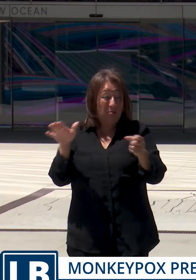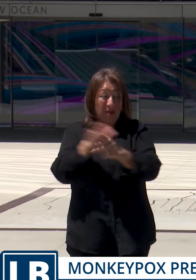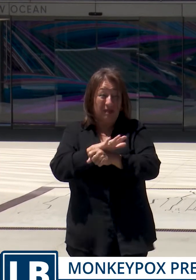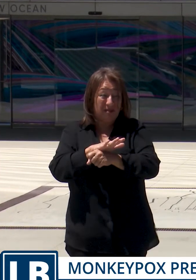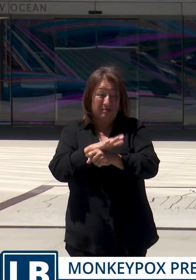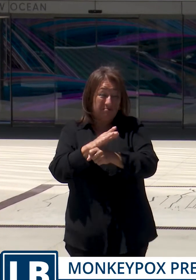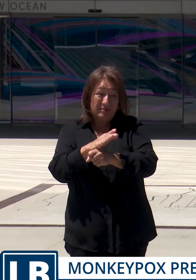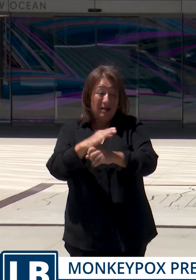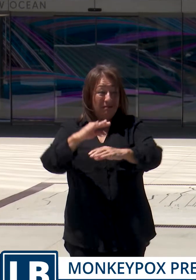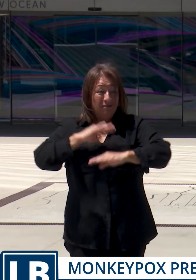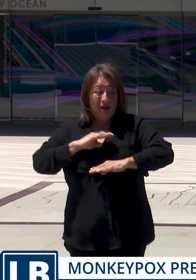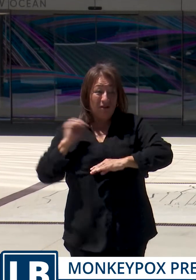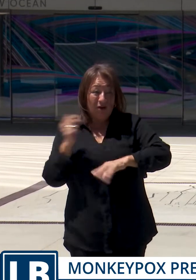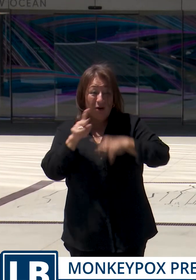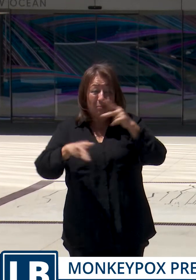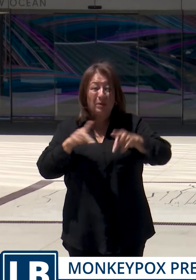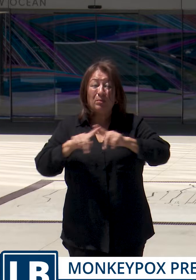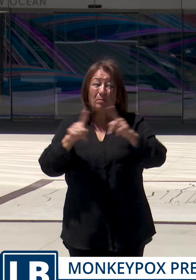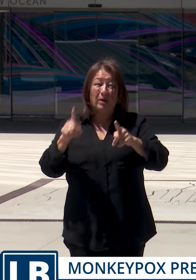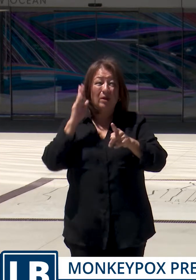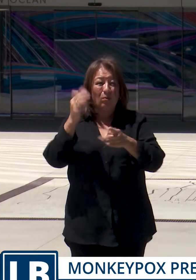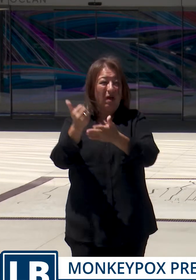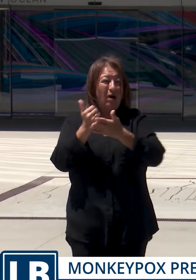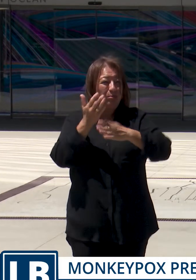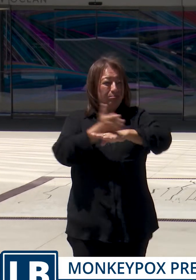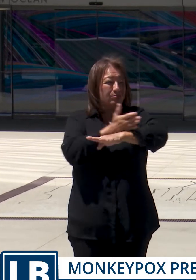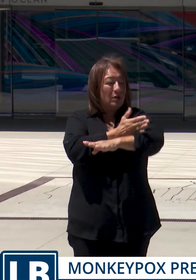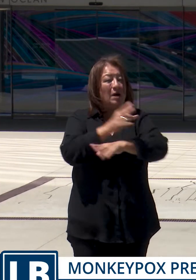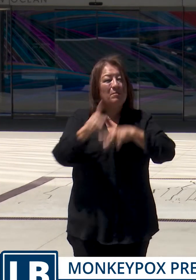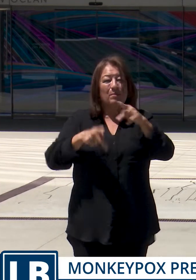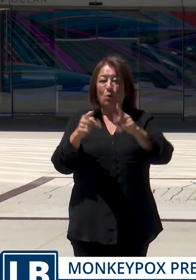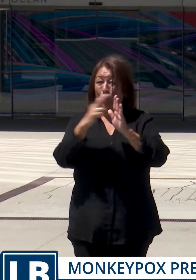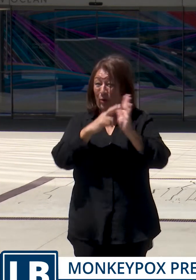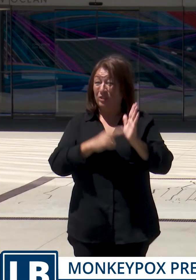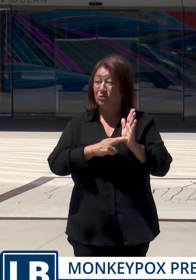give us good progress on folks who are currently registered and eligible for the vaccine